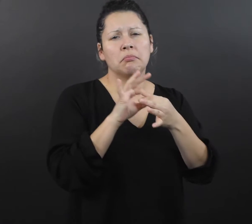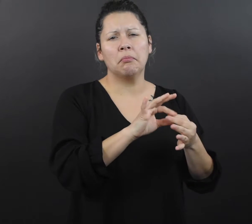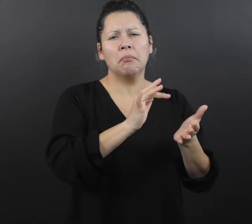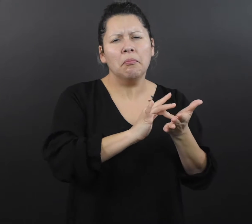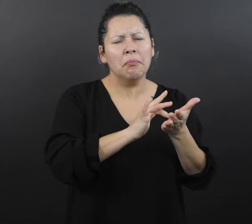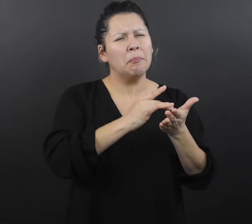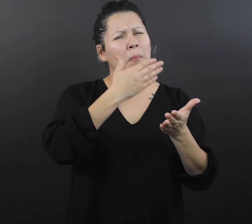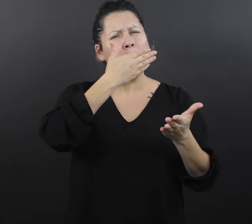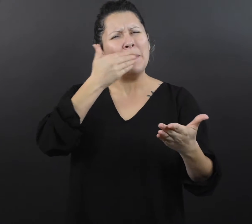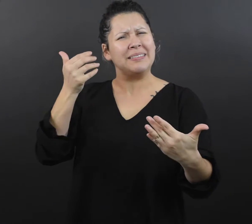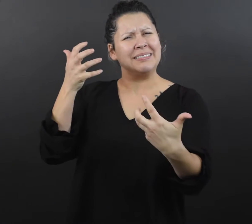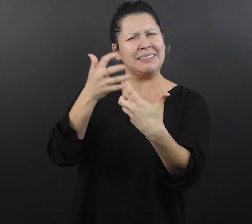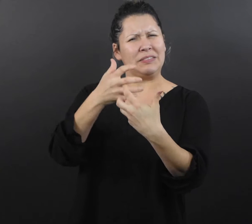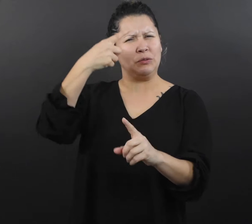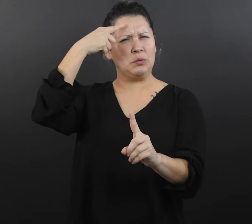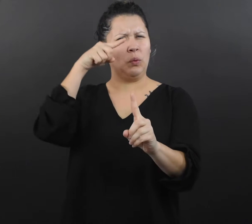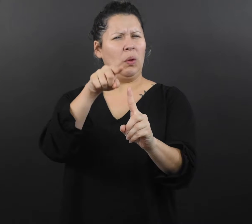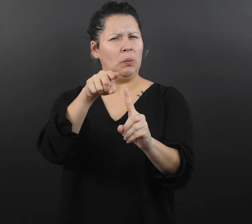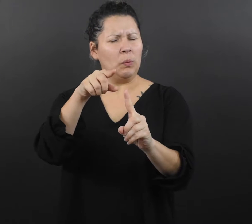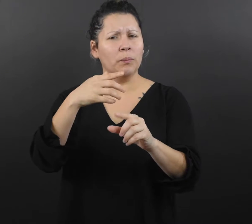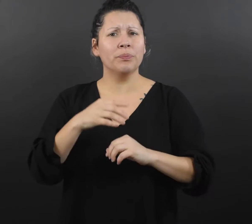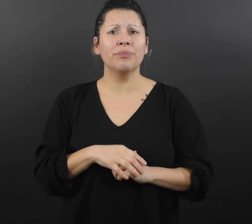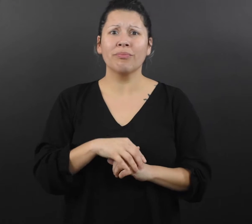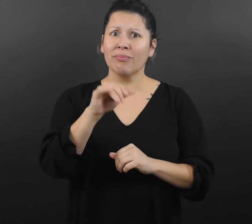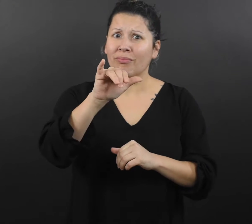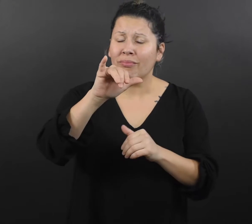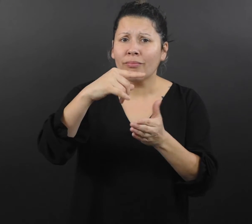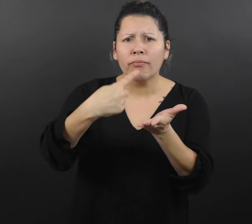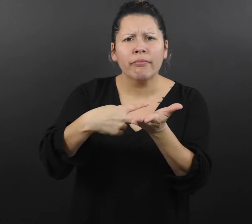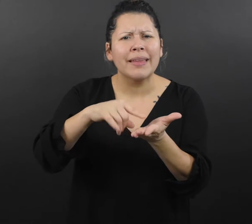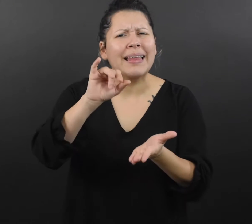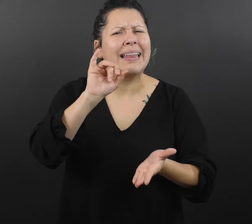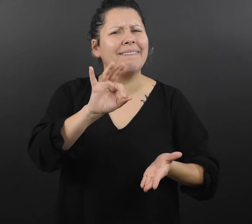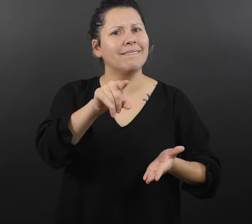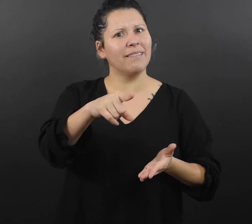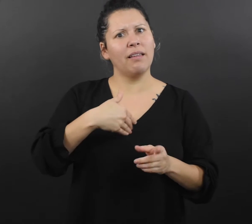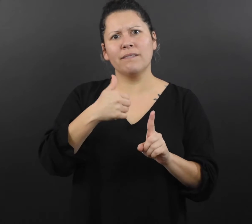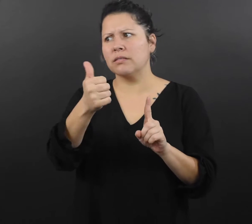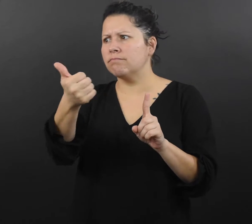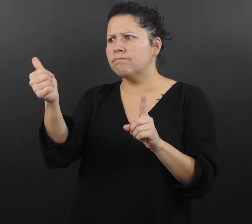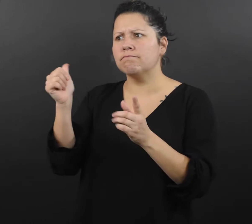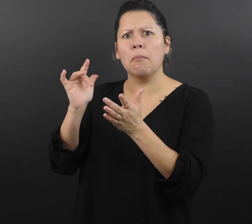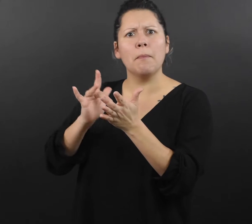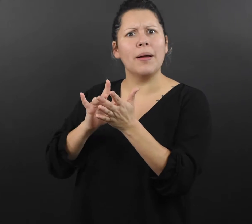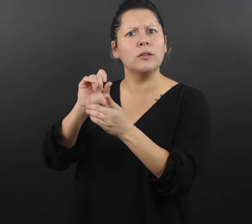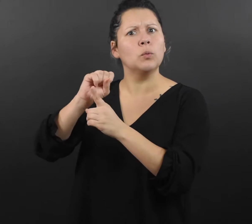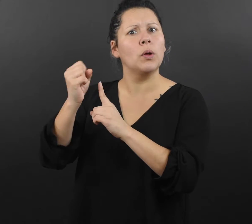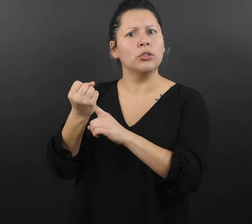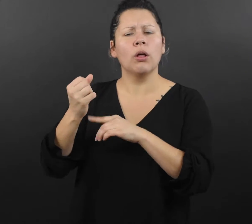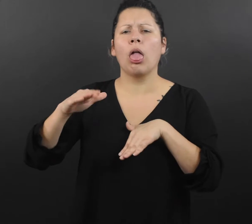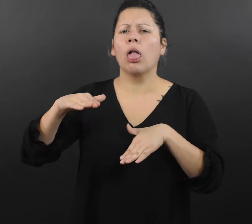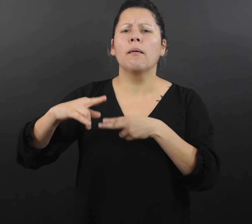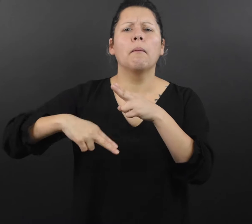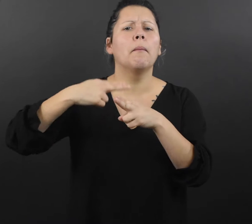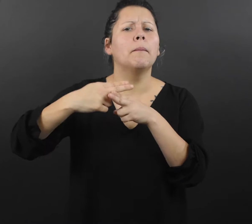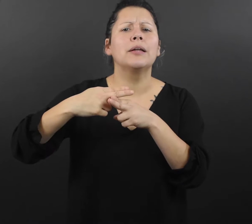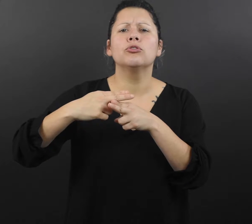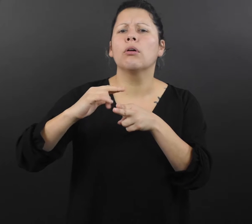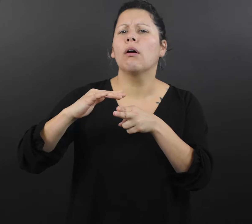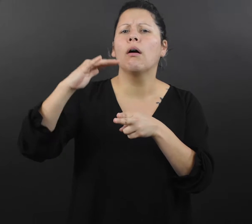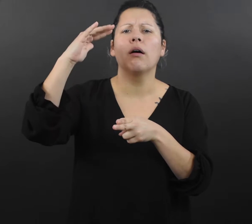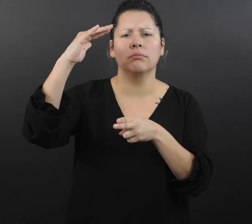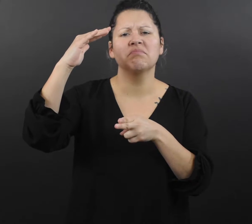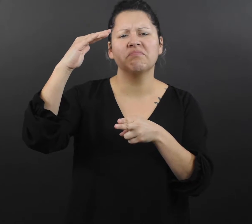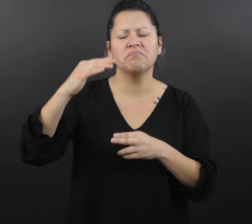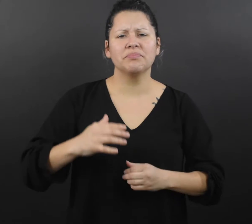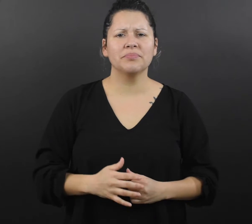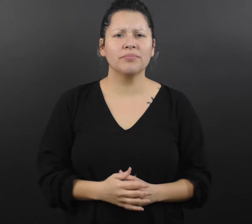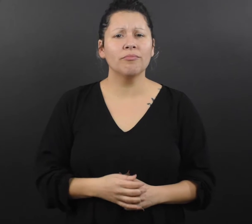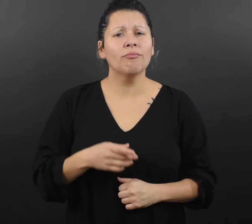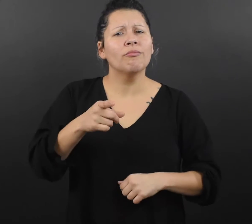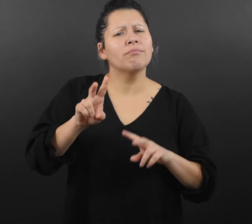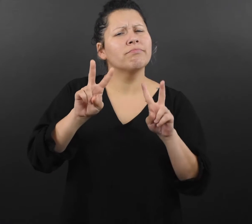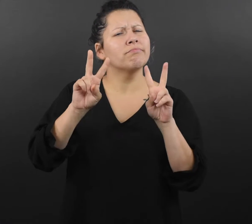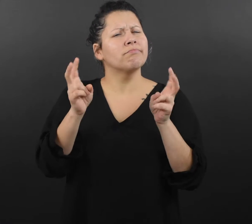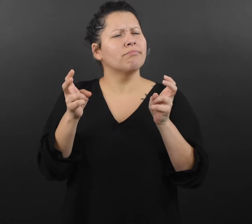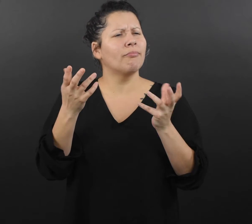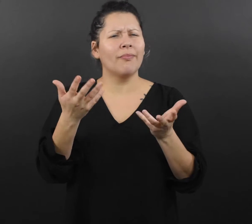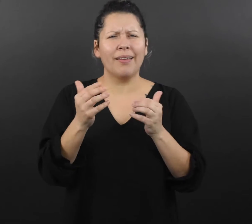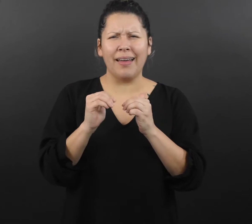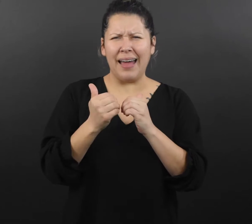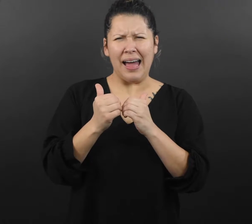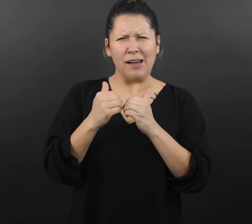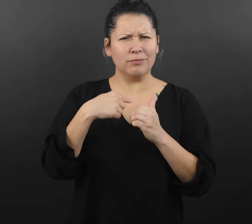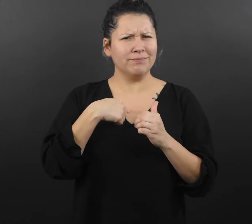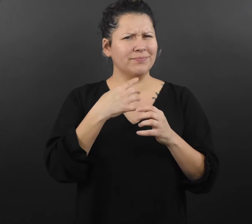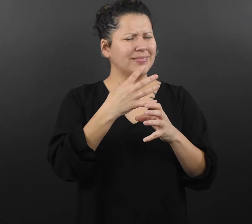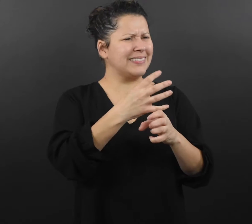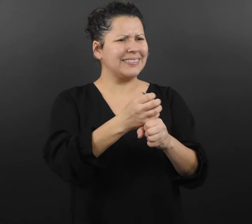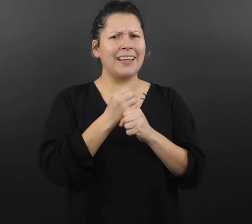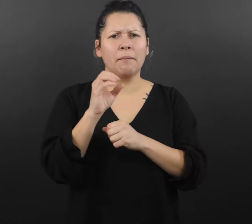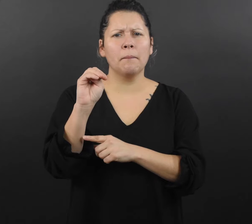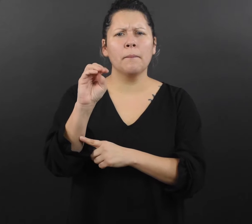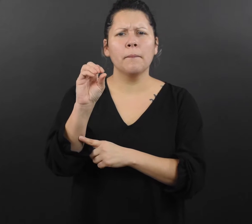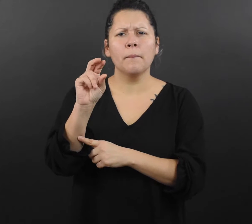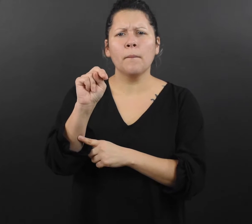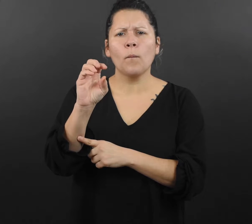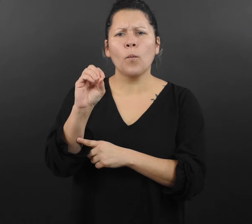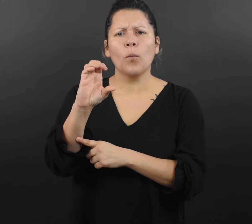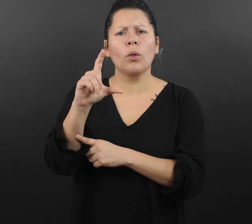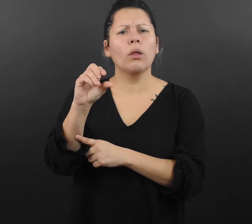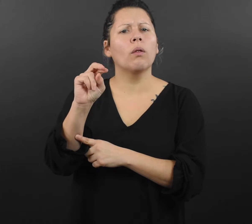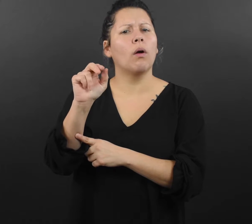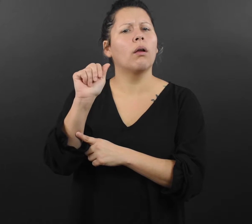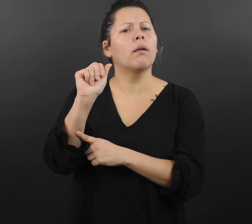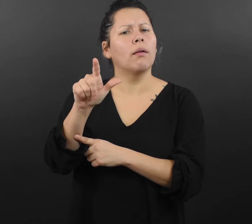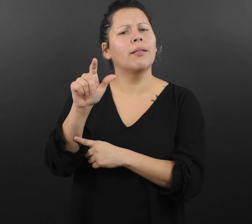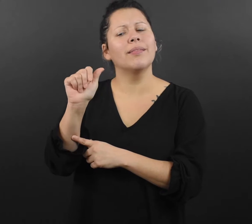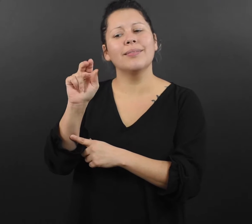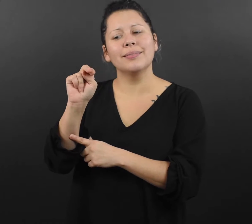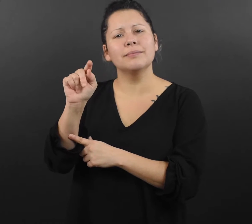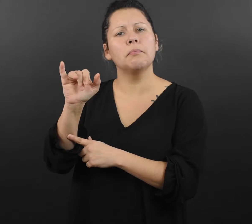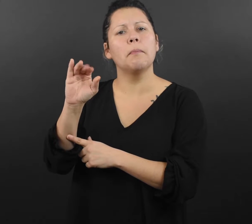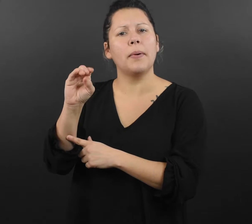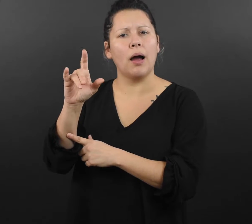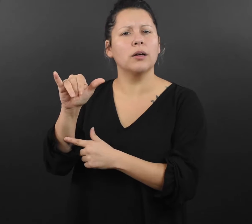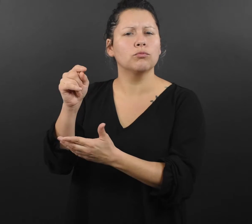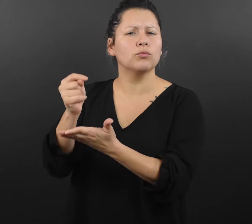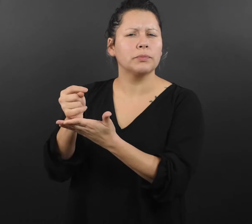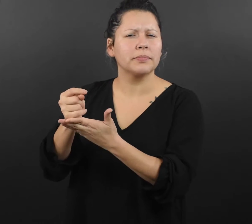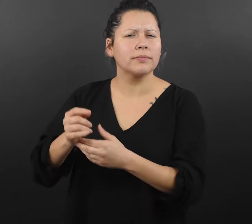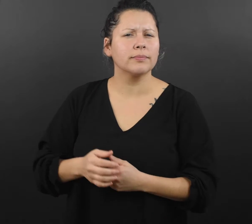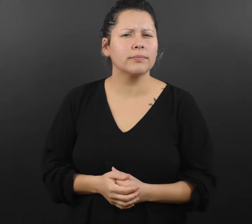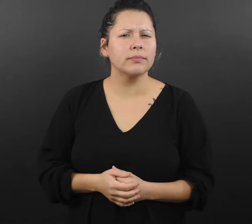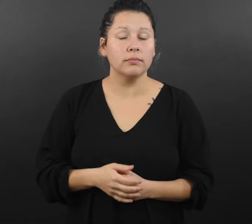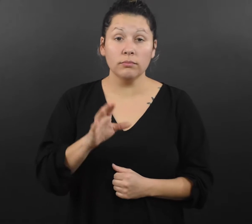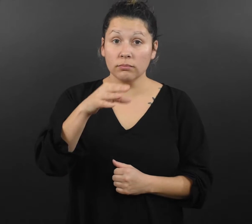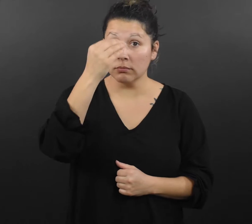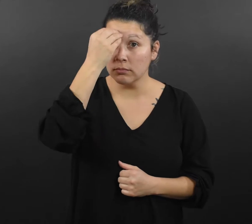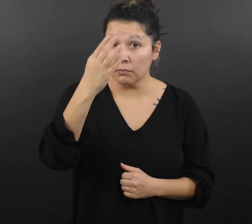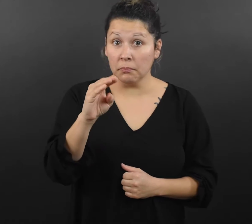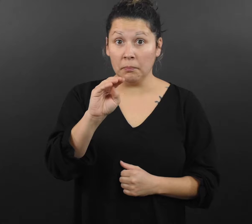if you have other medical conditions that are not listed above.